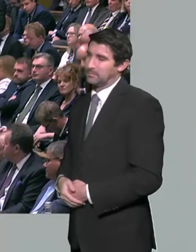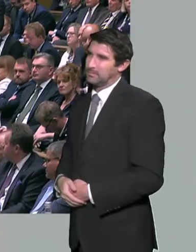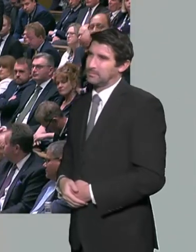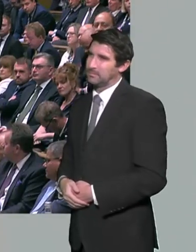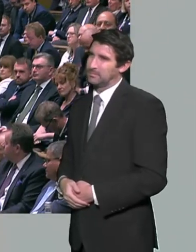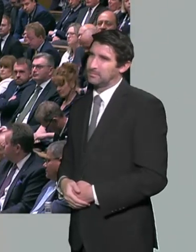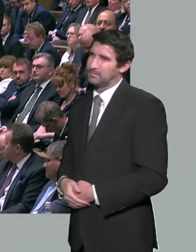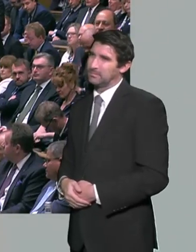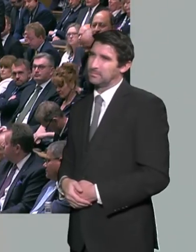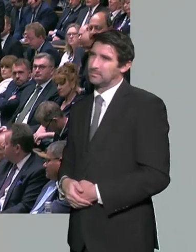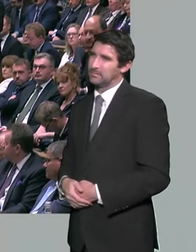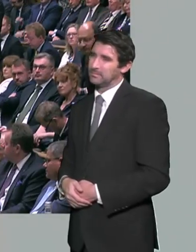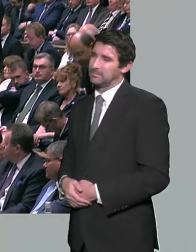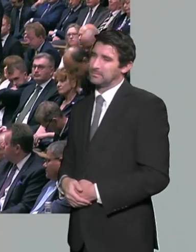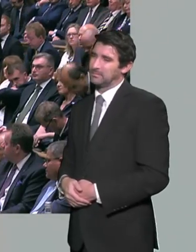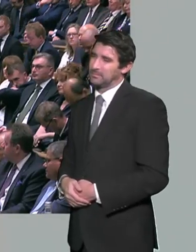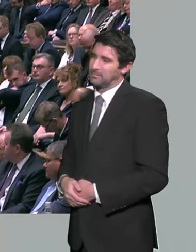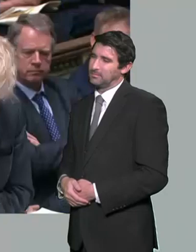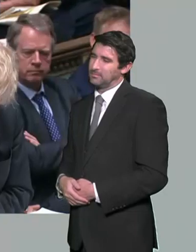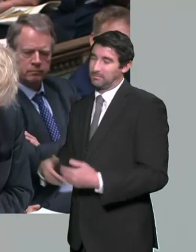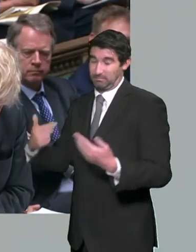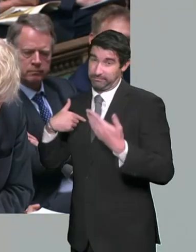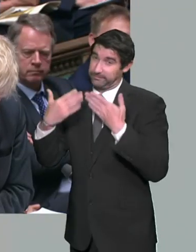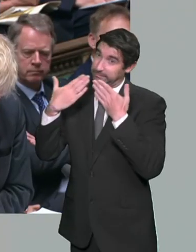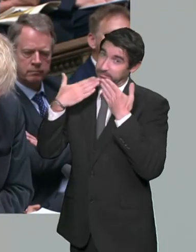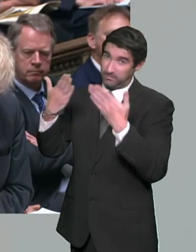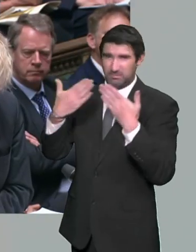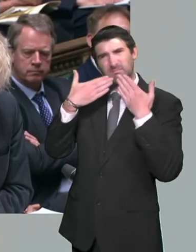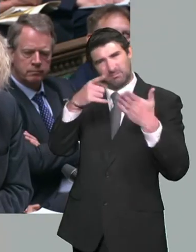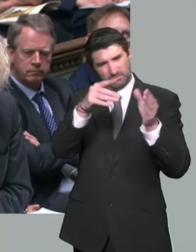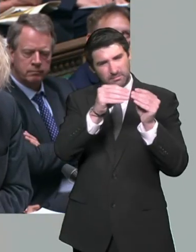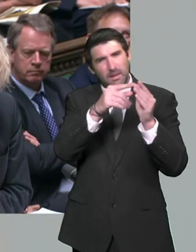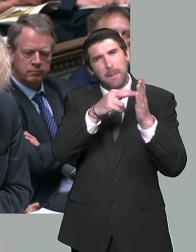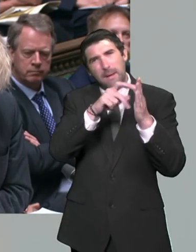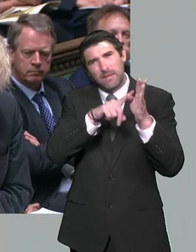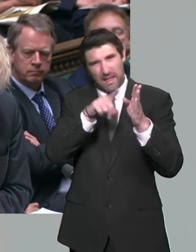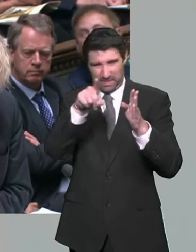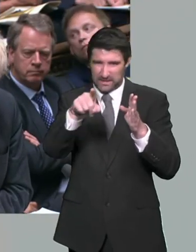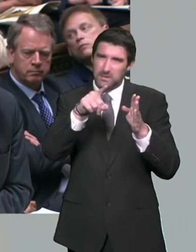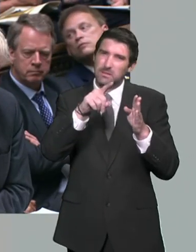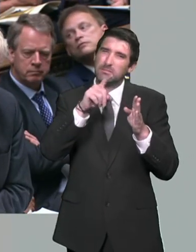Friend, and I want to extend my thanks also to Beverley and everybody in Cohort 4 for what they are doing.